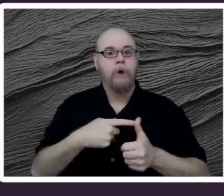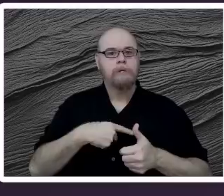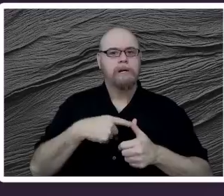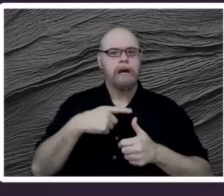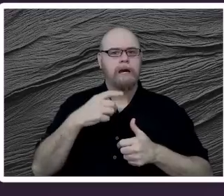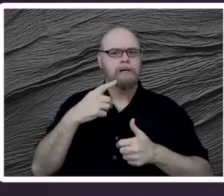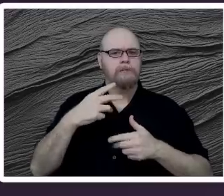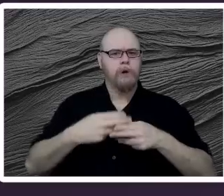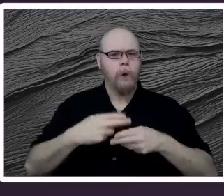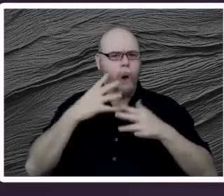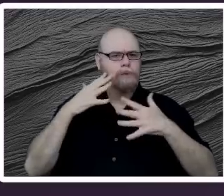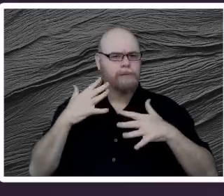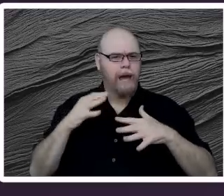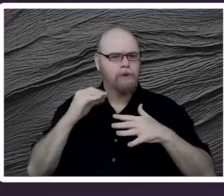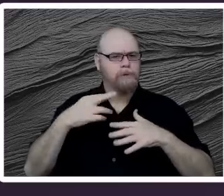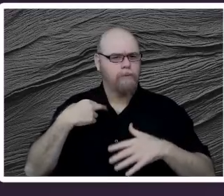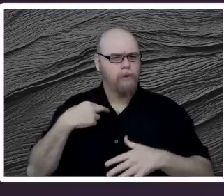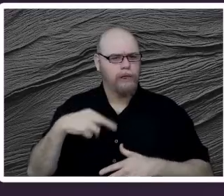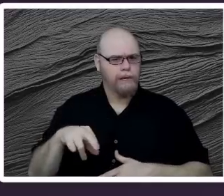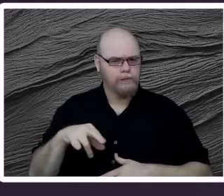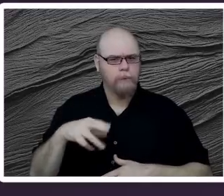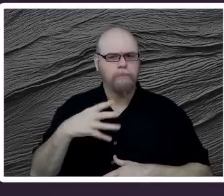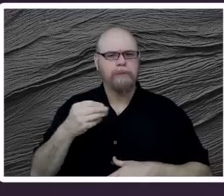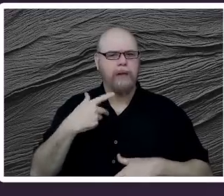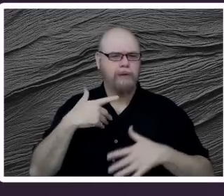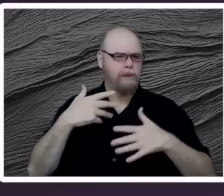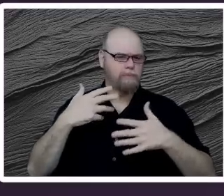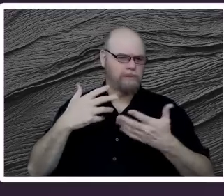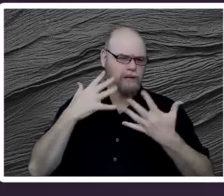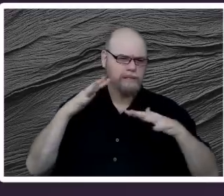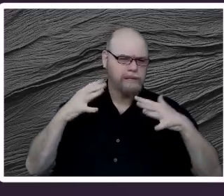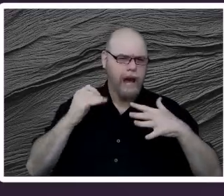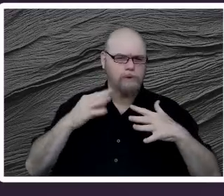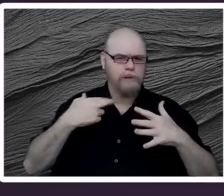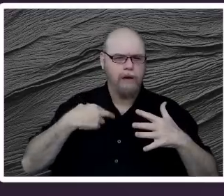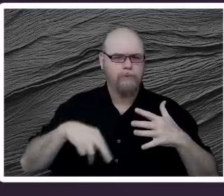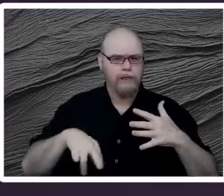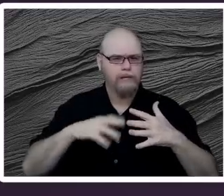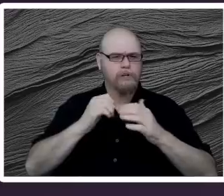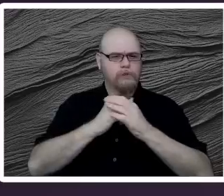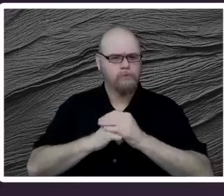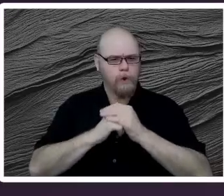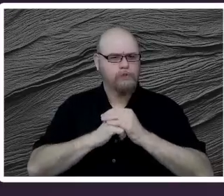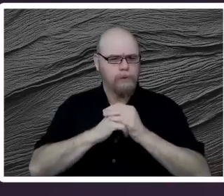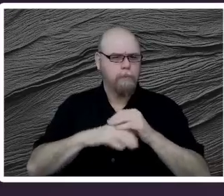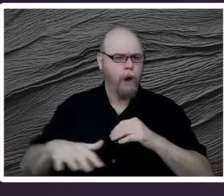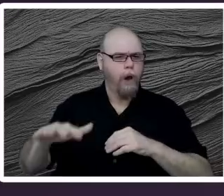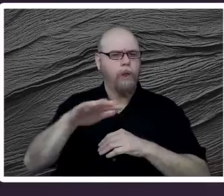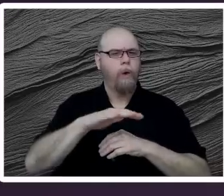which is about the sounds of a wide variety of religious worship around the world. And this image